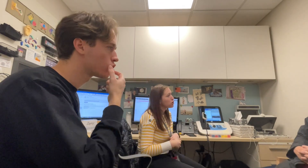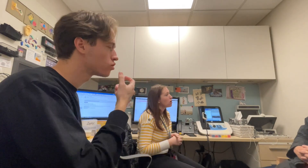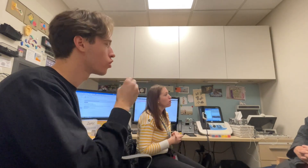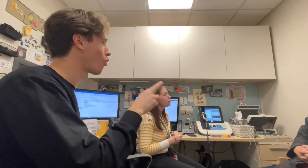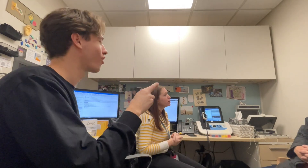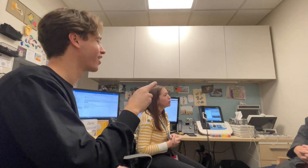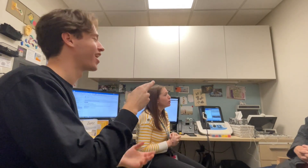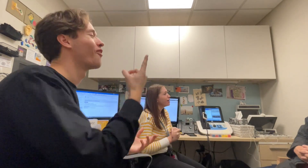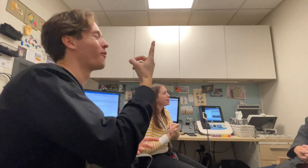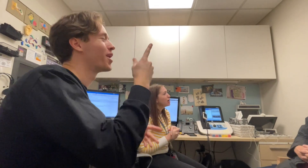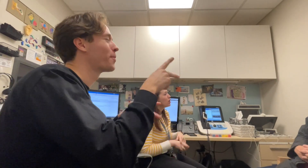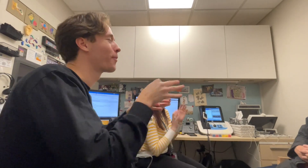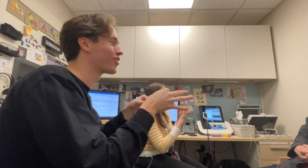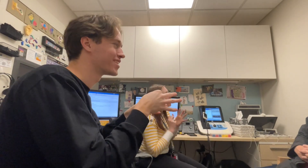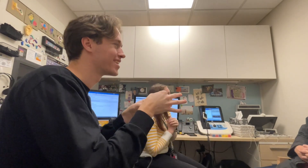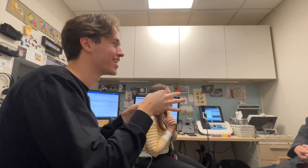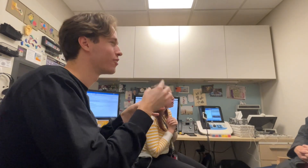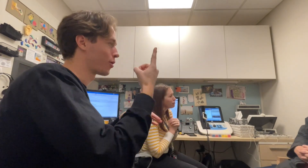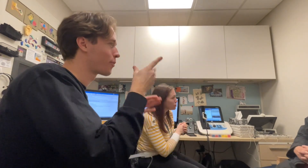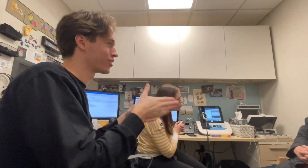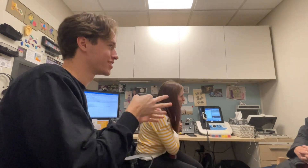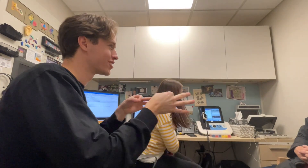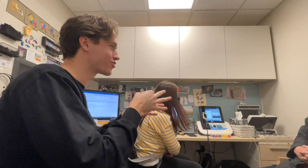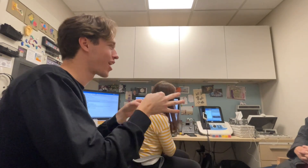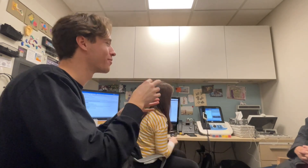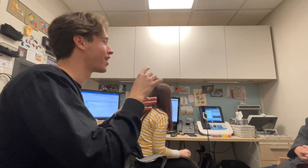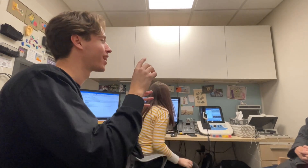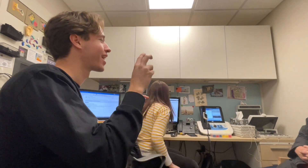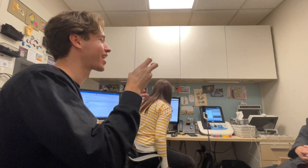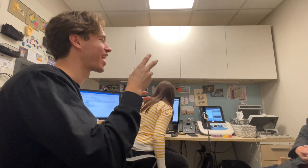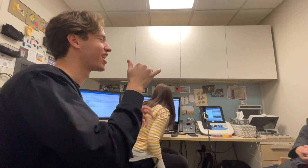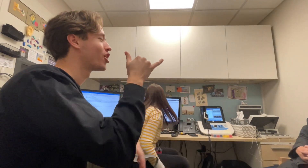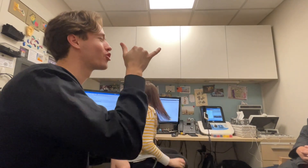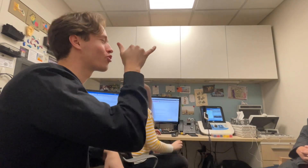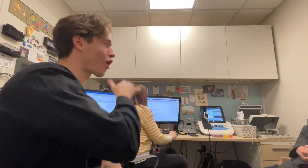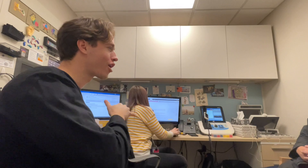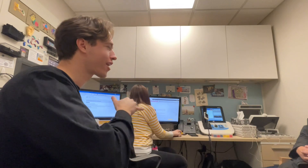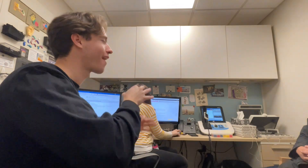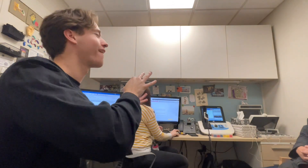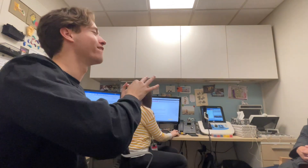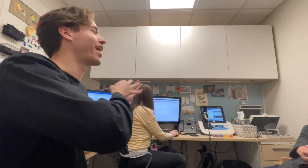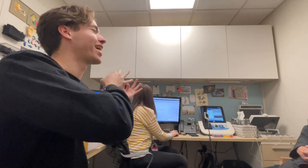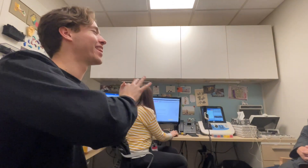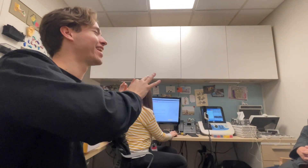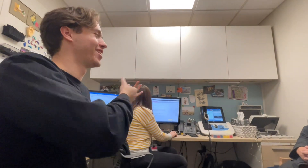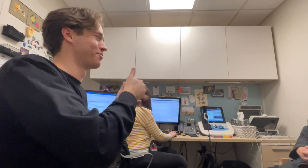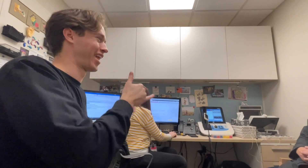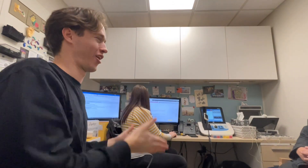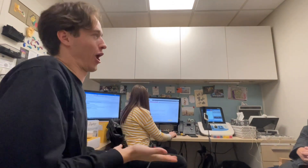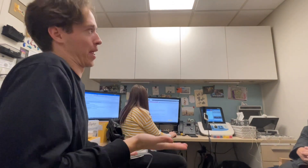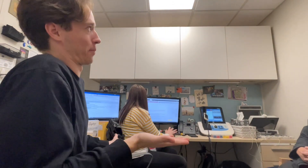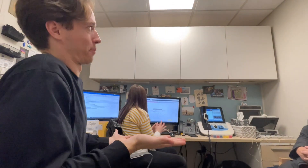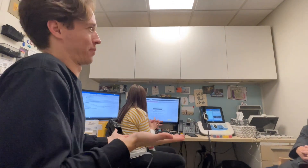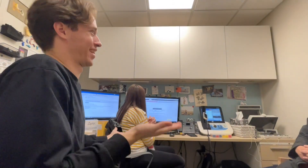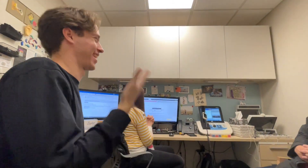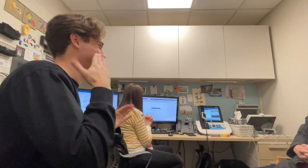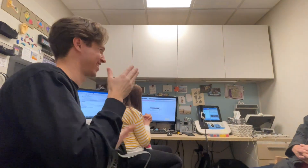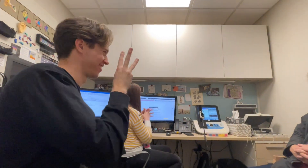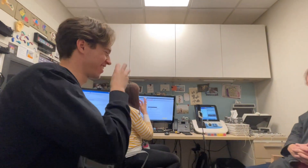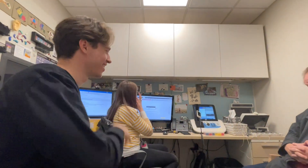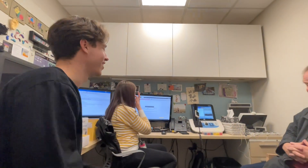so you again whatever you hear or don't hear is perfectly normal okay here we go it takes just a